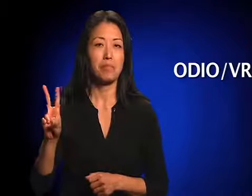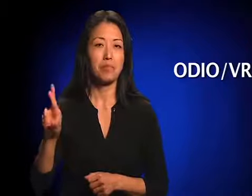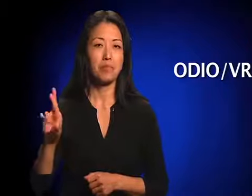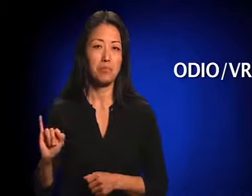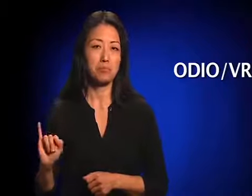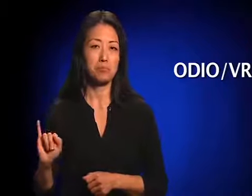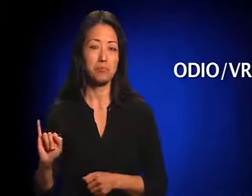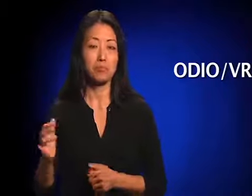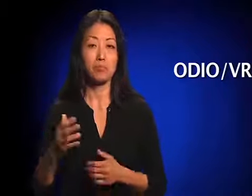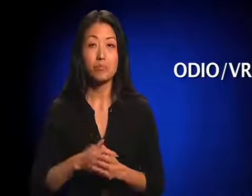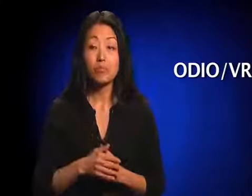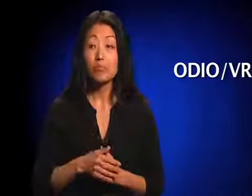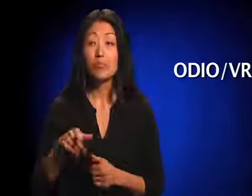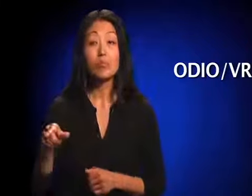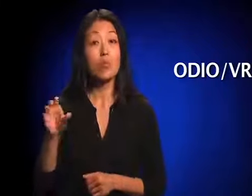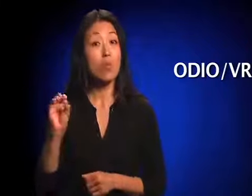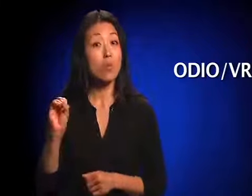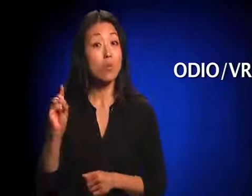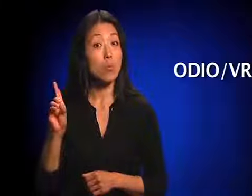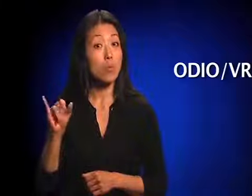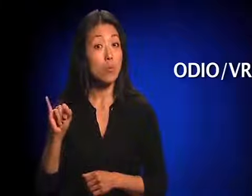or ODIO.